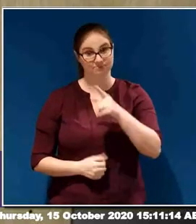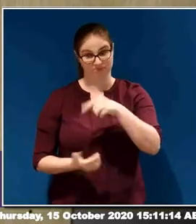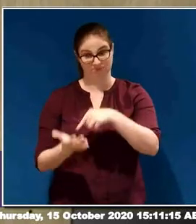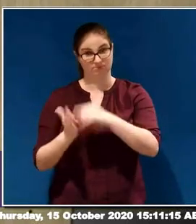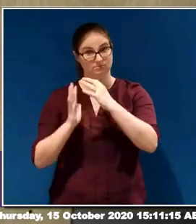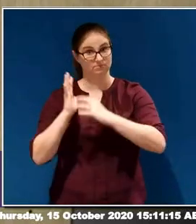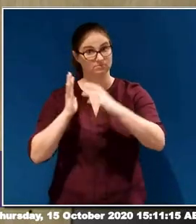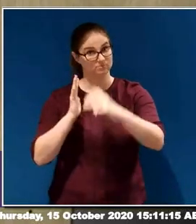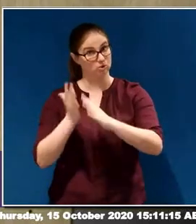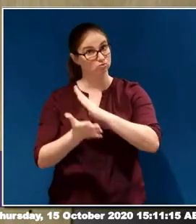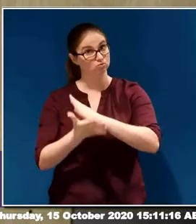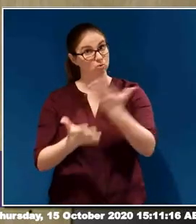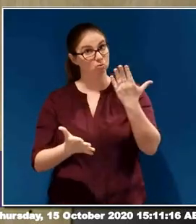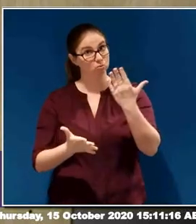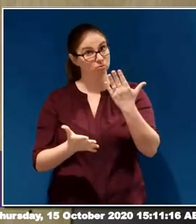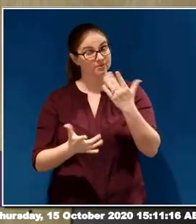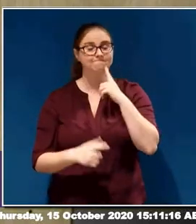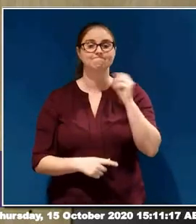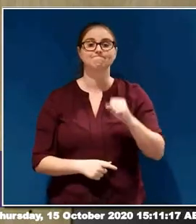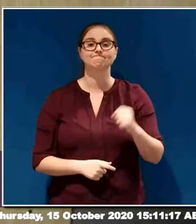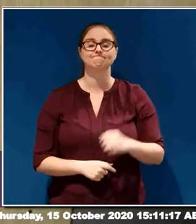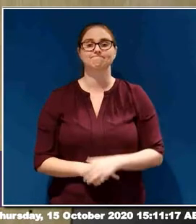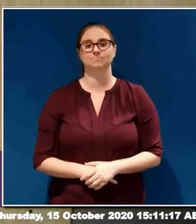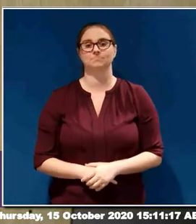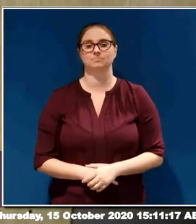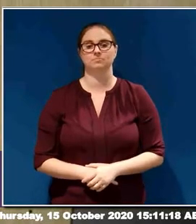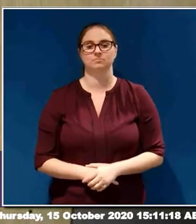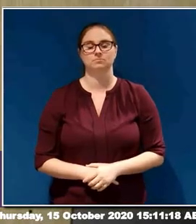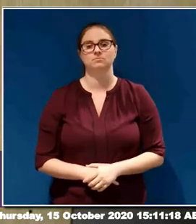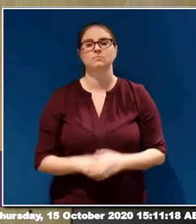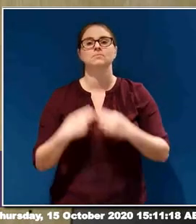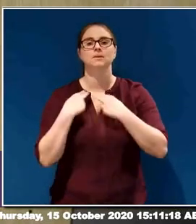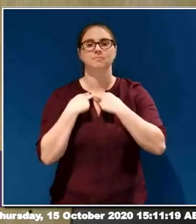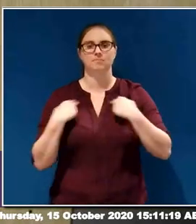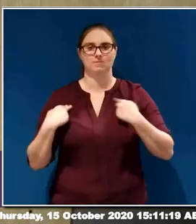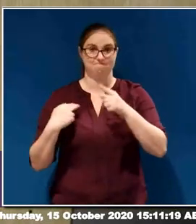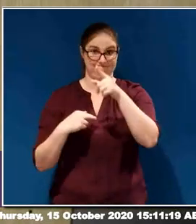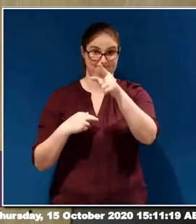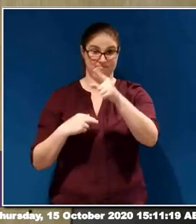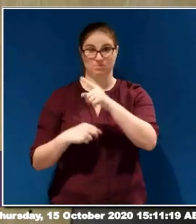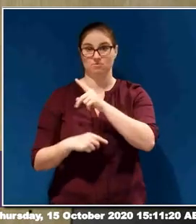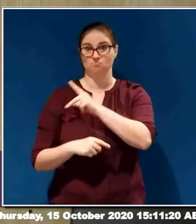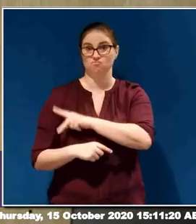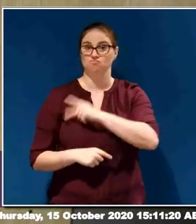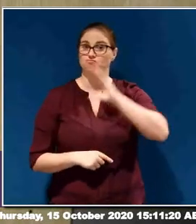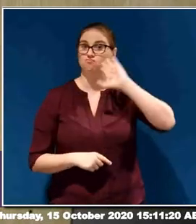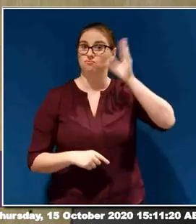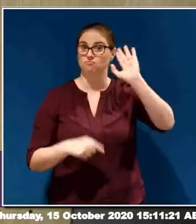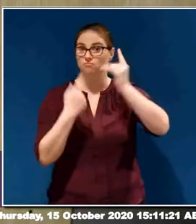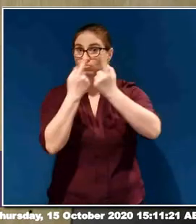You are a Professor and Director of the Centre for Inclusive Education at QUT?